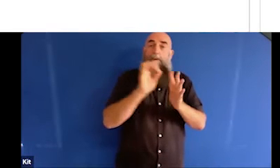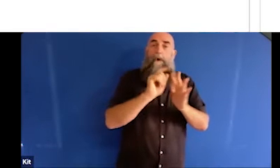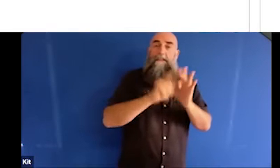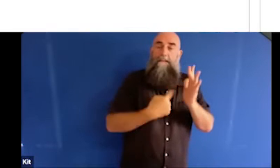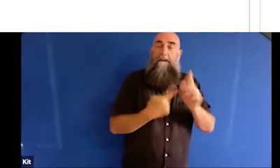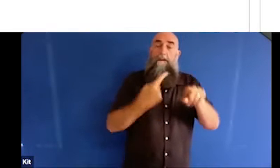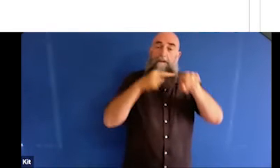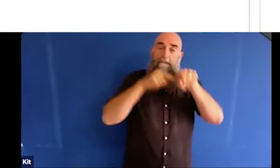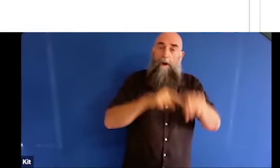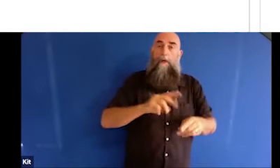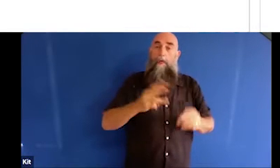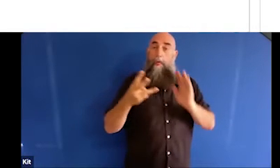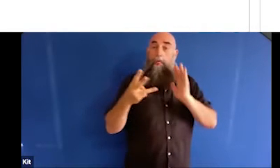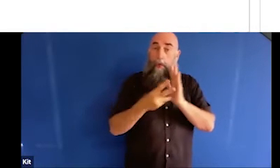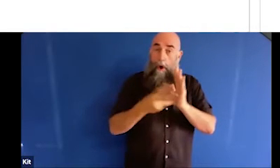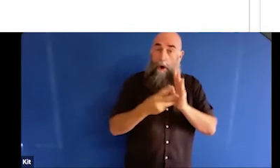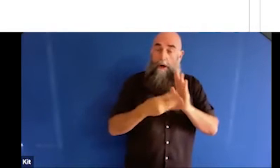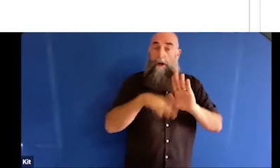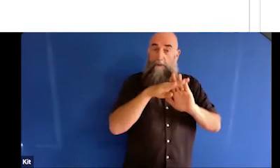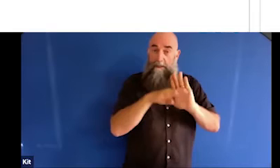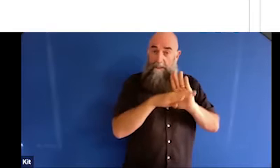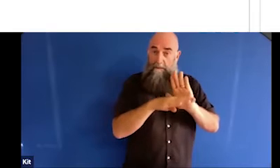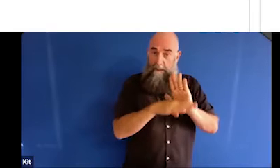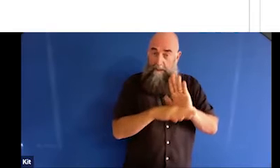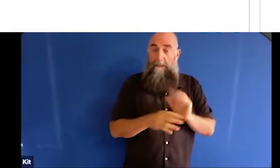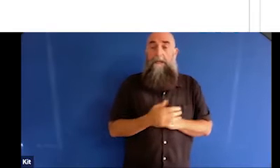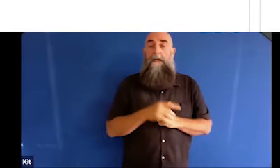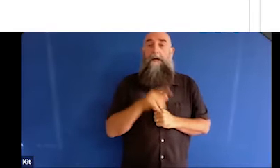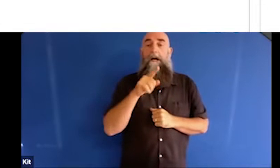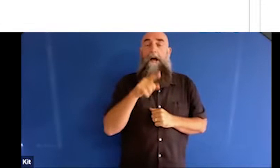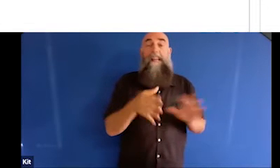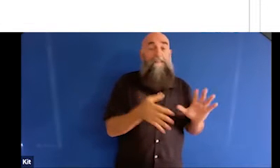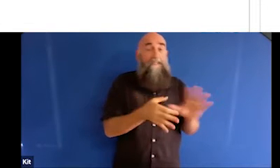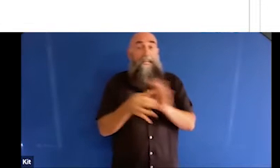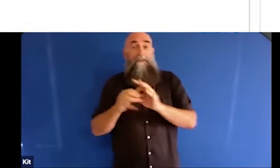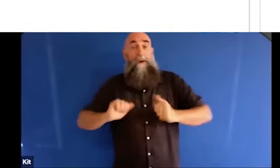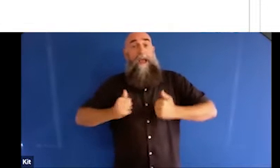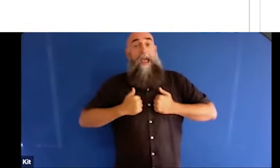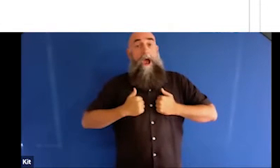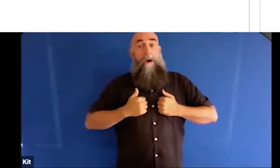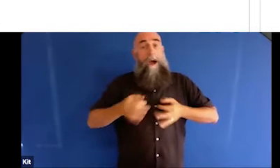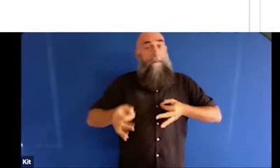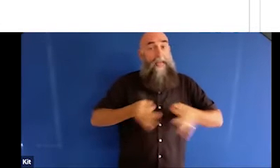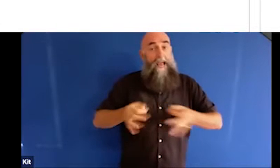Sorry, I just want to say, that is linked to our Australia Council for the